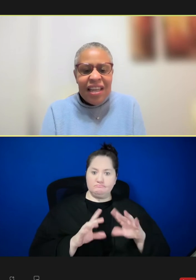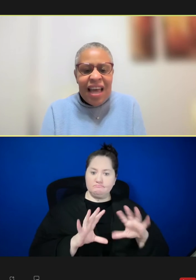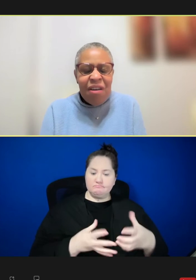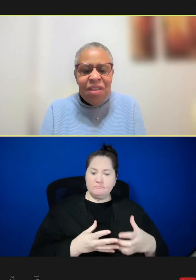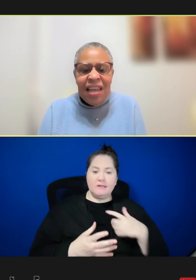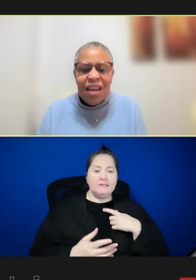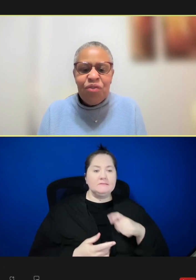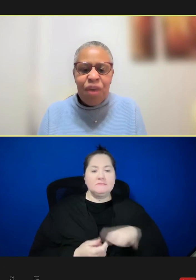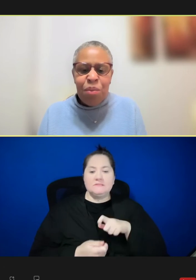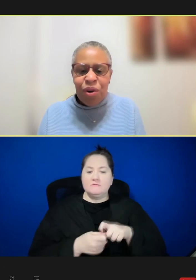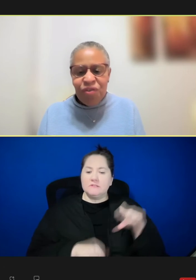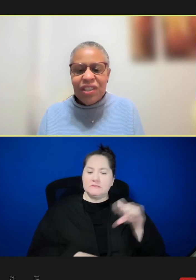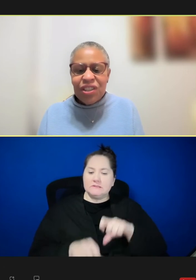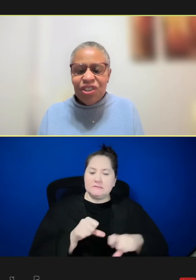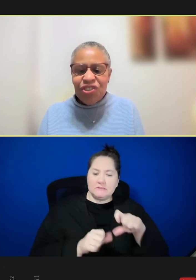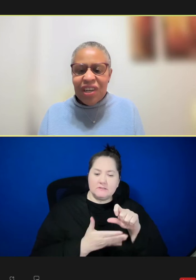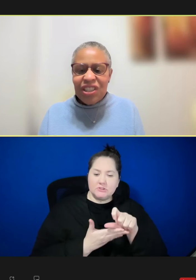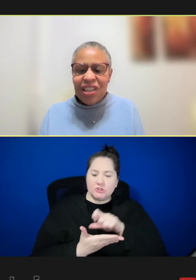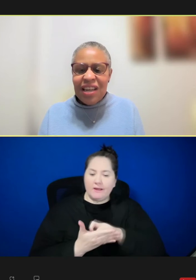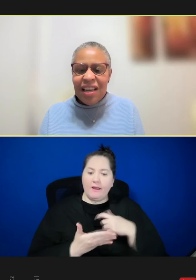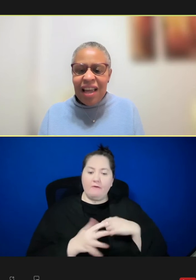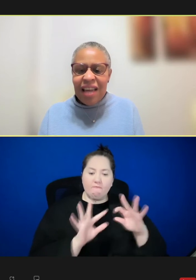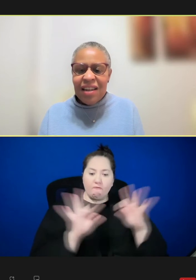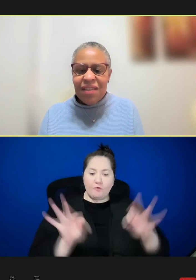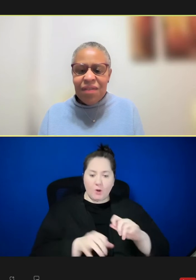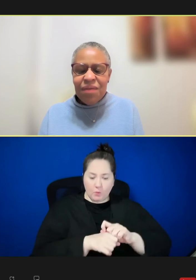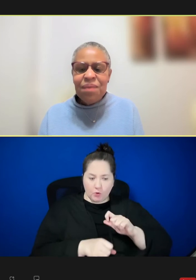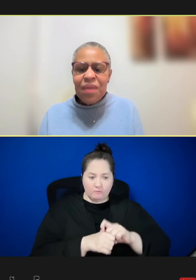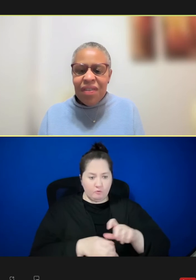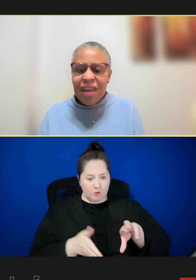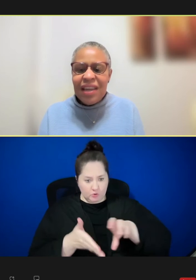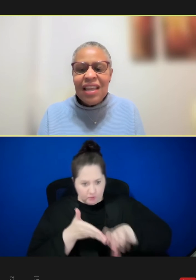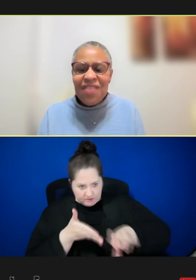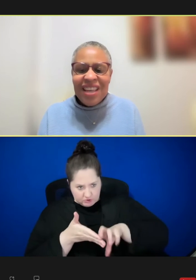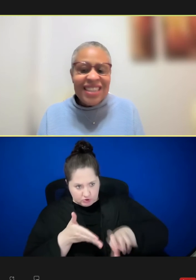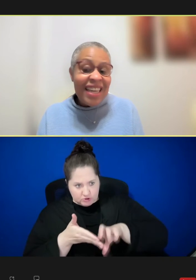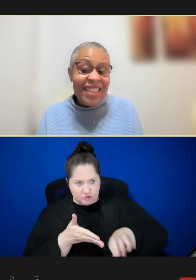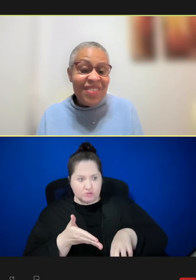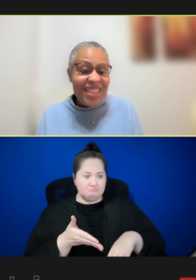agenda outlining a framework of research direction and that identifies scientific